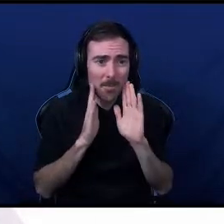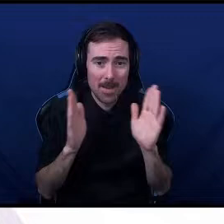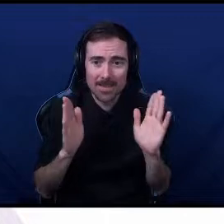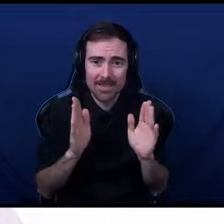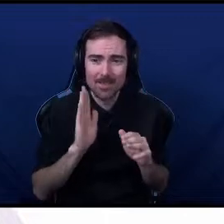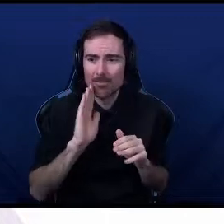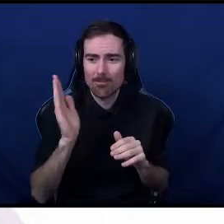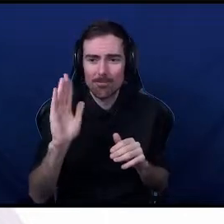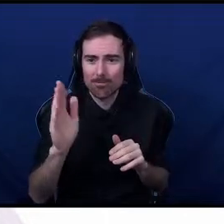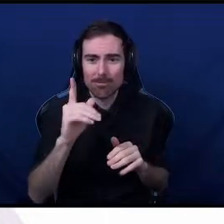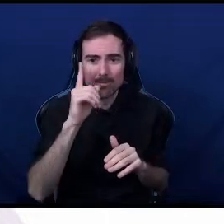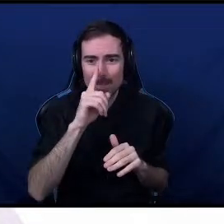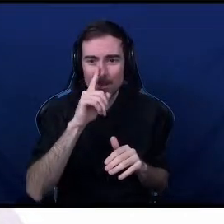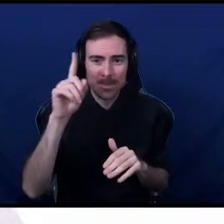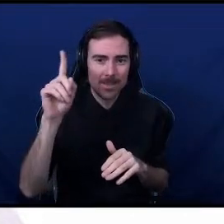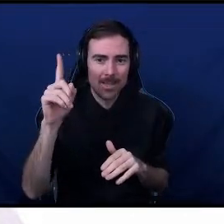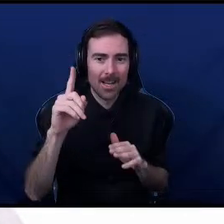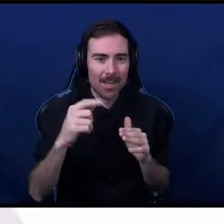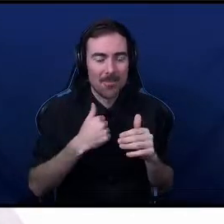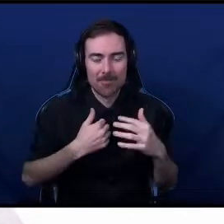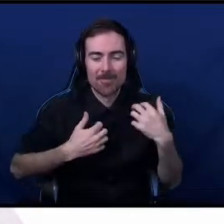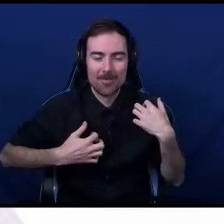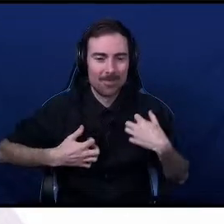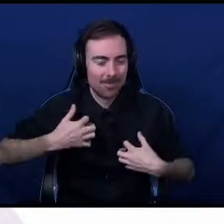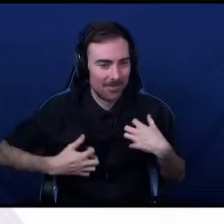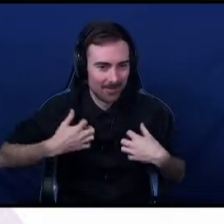I'm really excited to for you to get to know them.